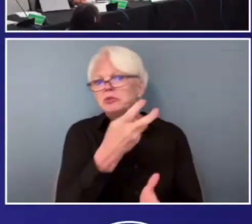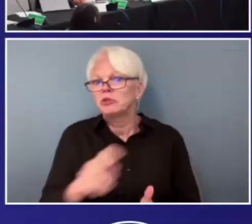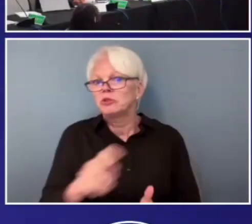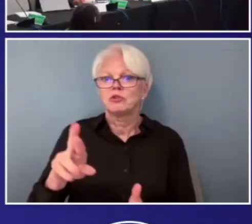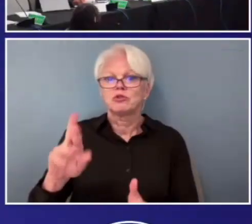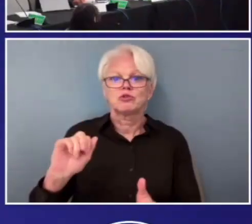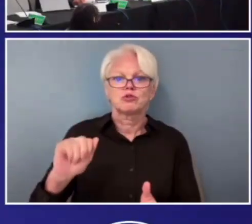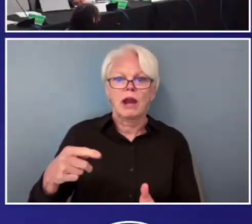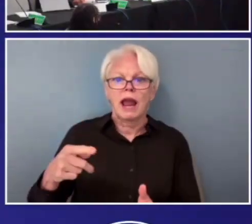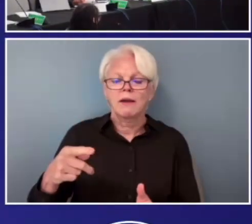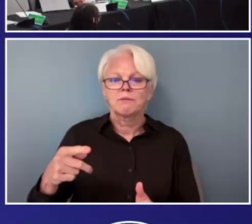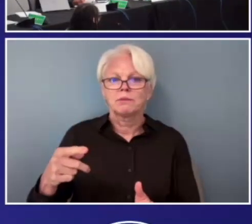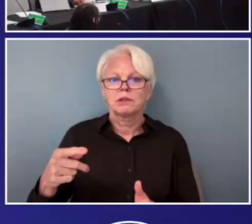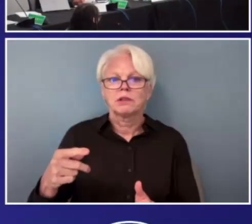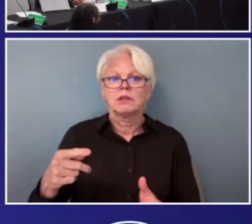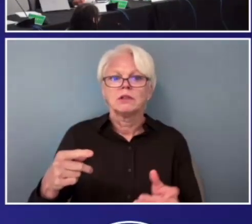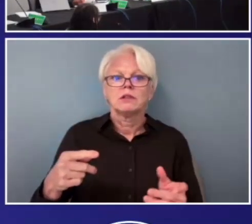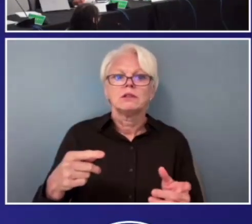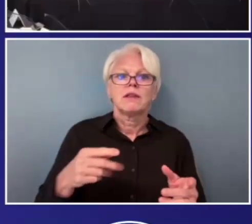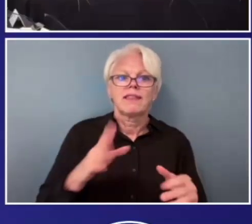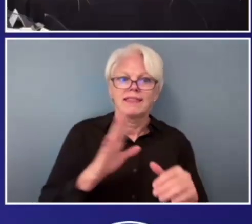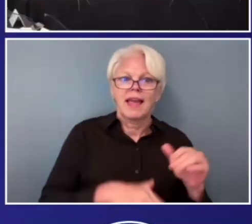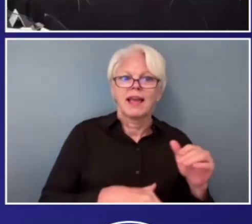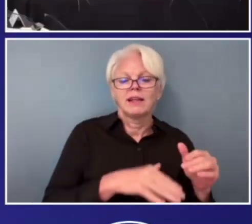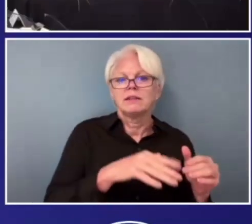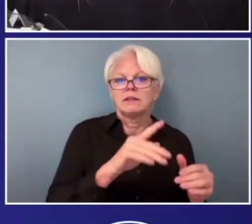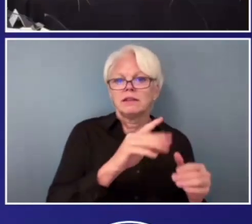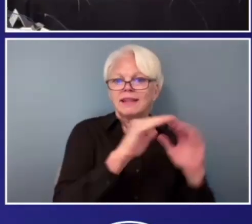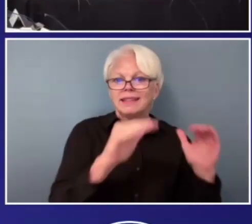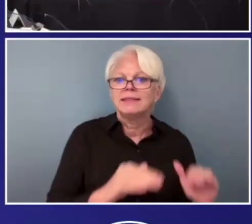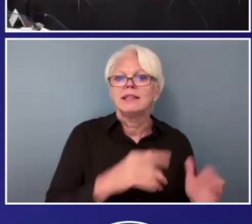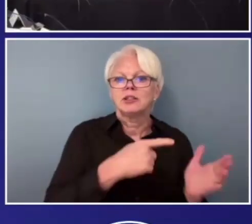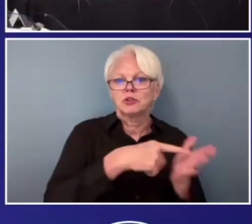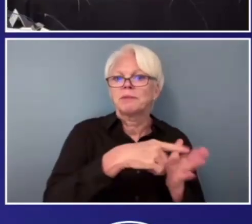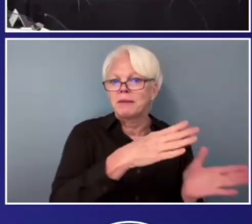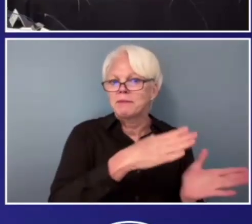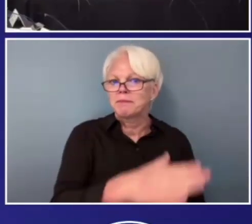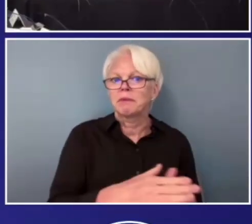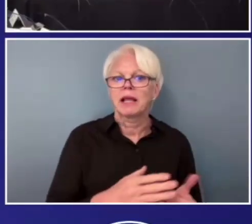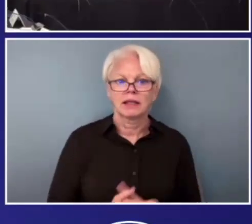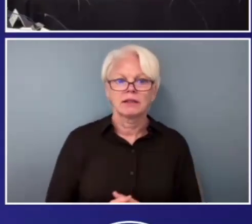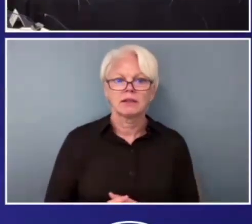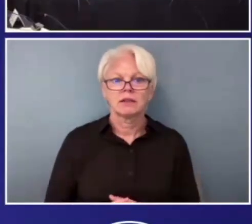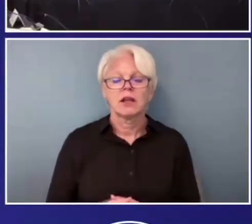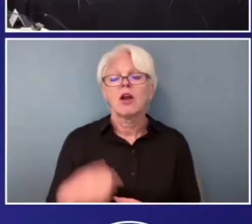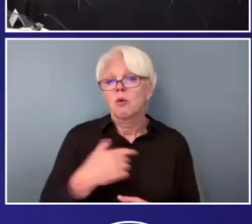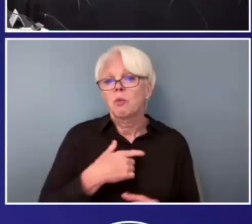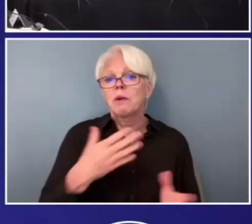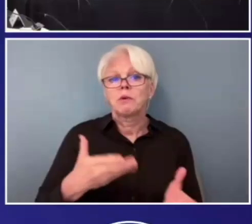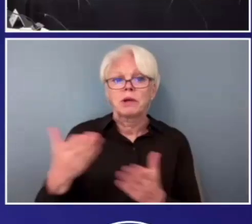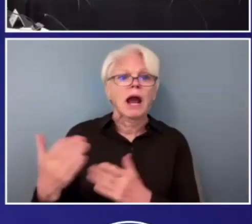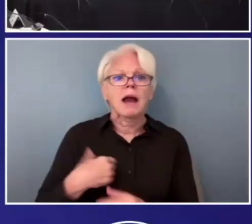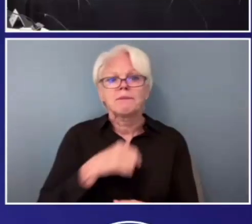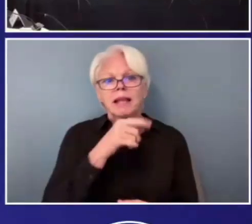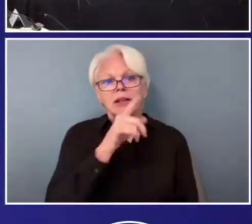Repayment Plan. We will take that back, and not sure that we will be able to